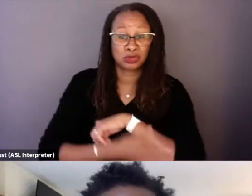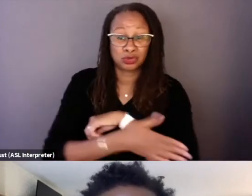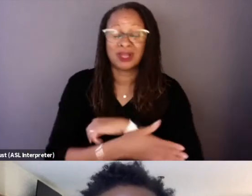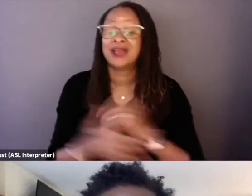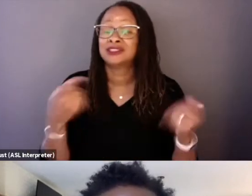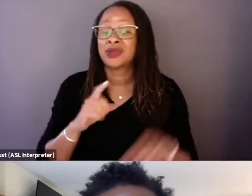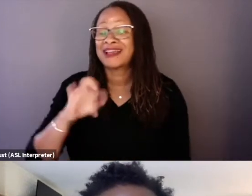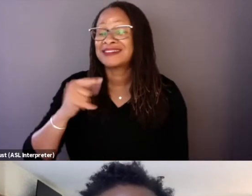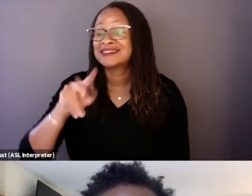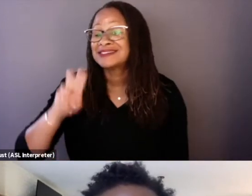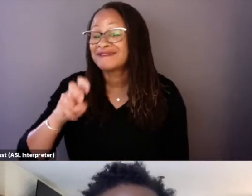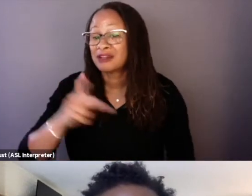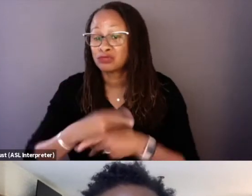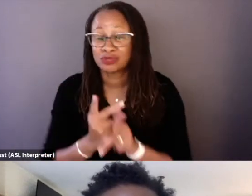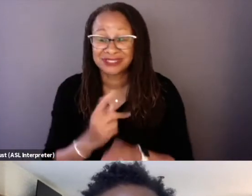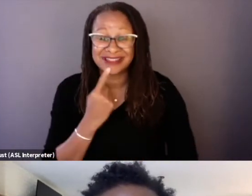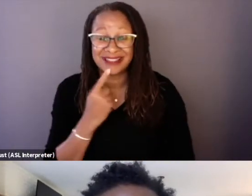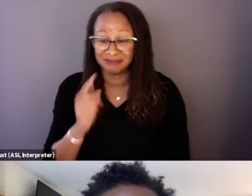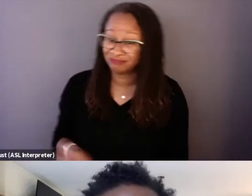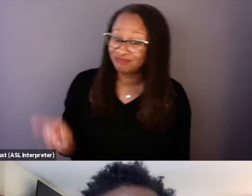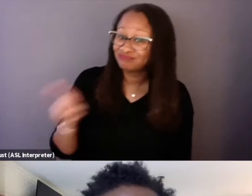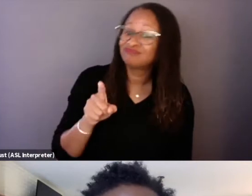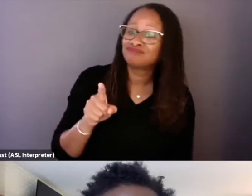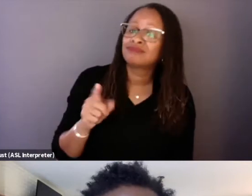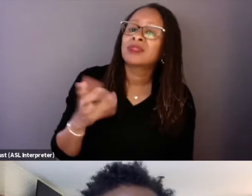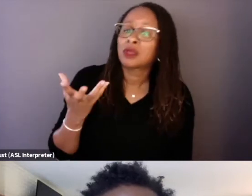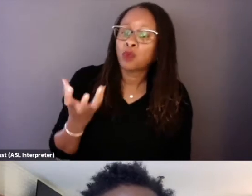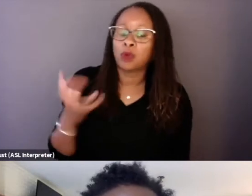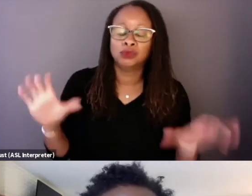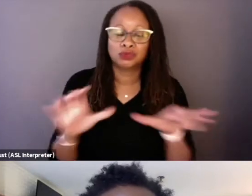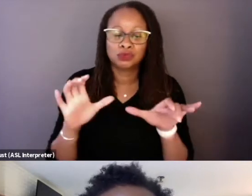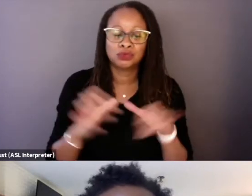said that they wanted to do a piece about this,